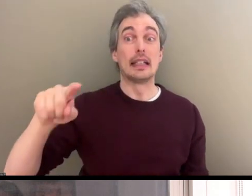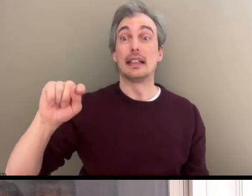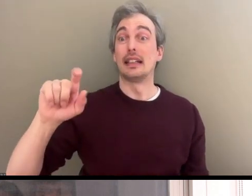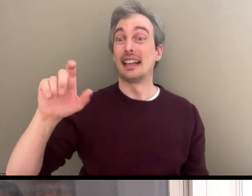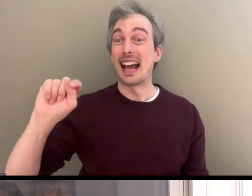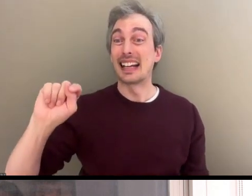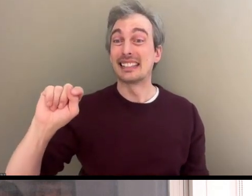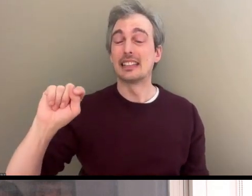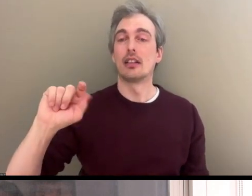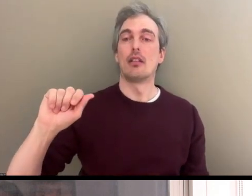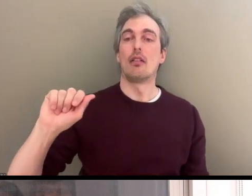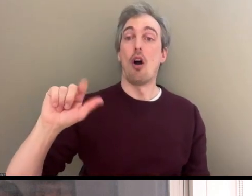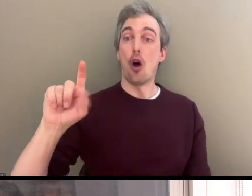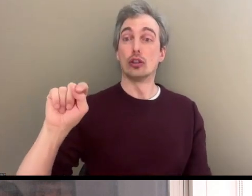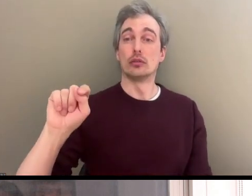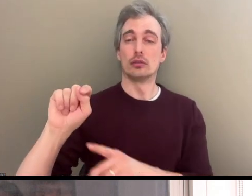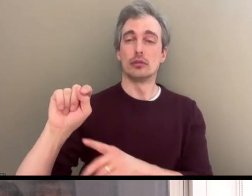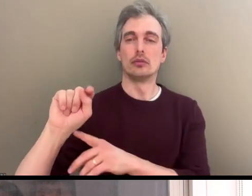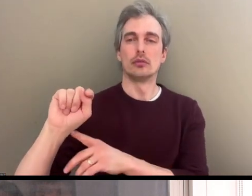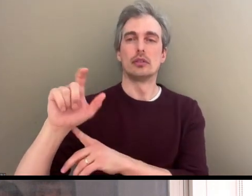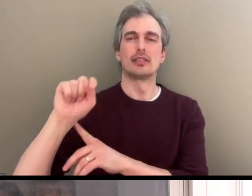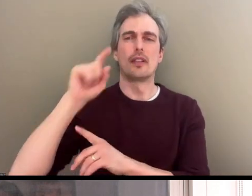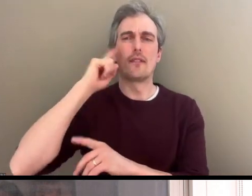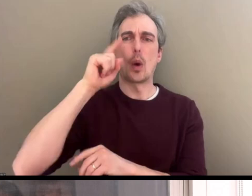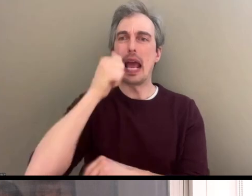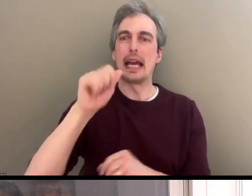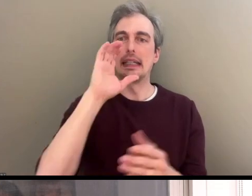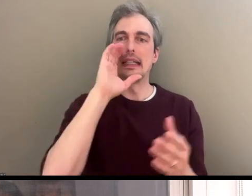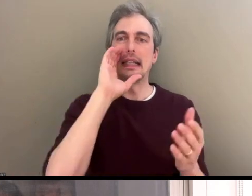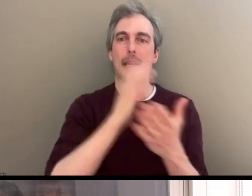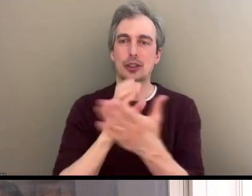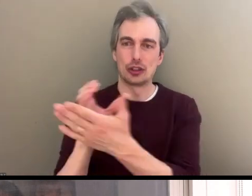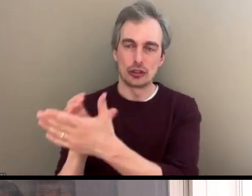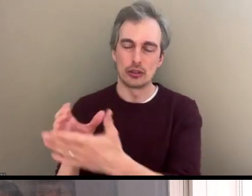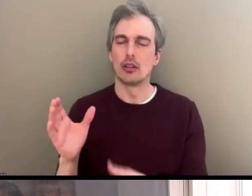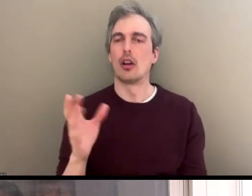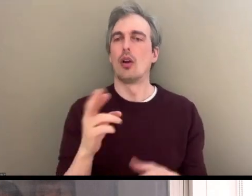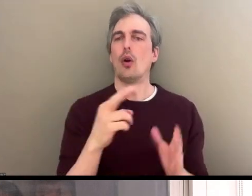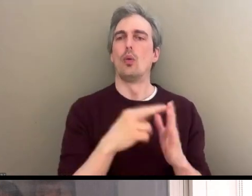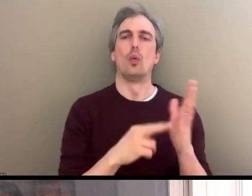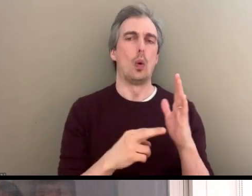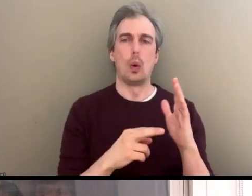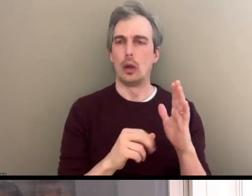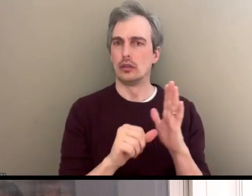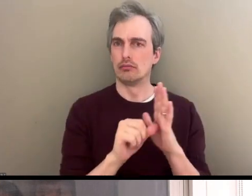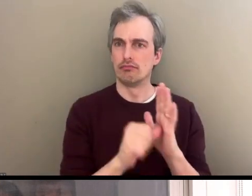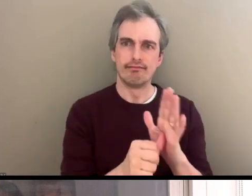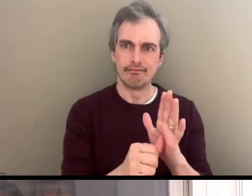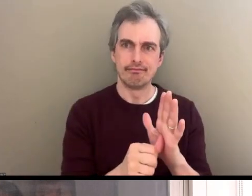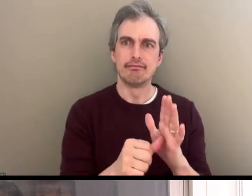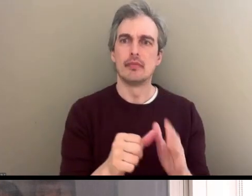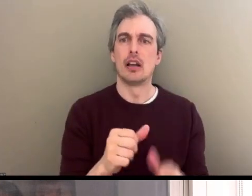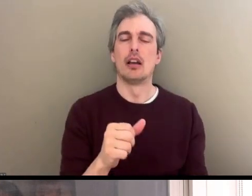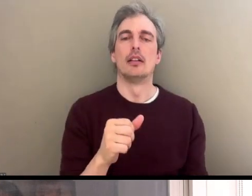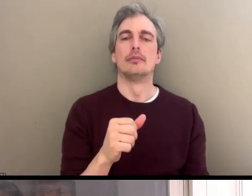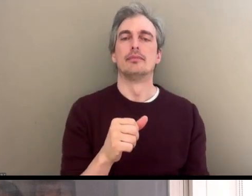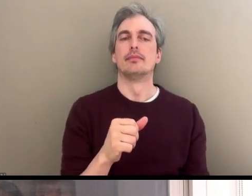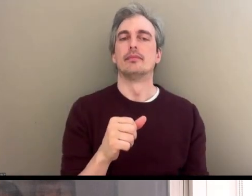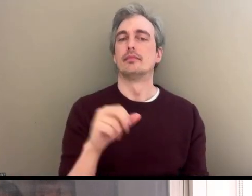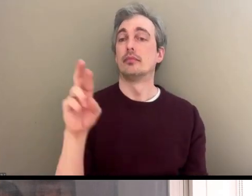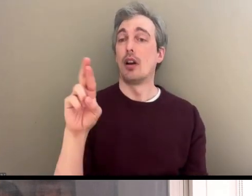And aria-rules enforce that elements with aria-rules have a valid non-abstract role.